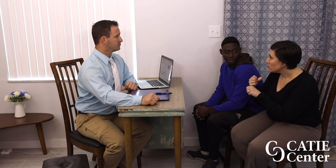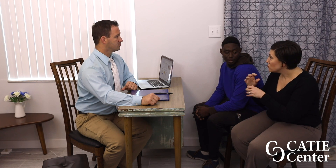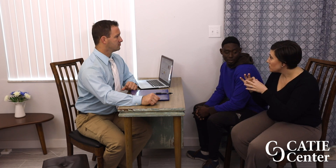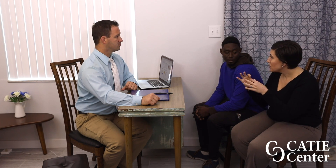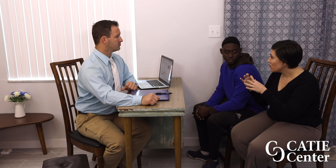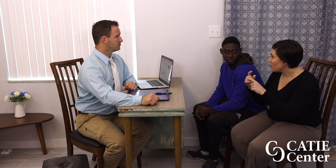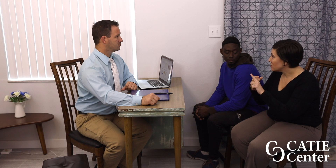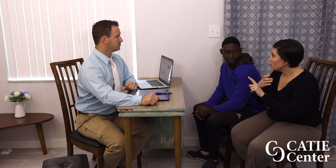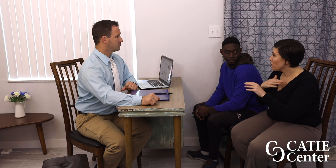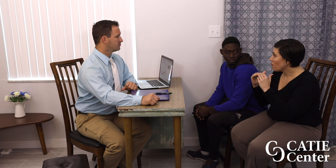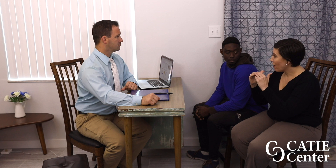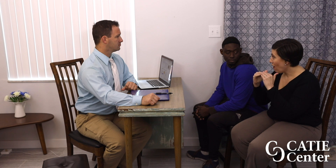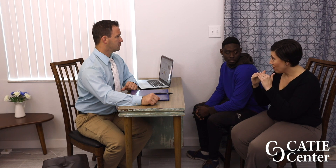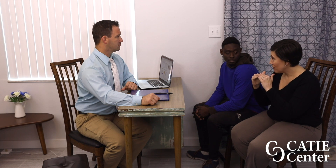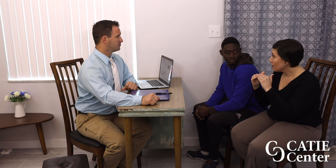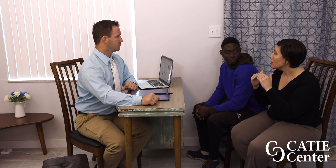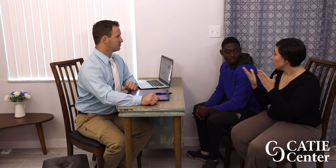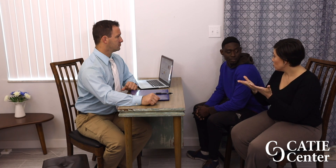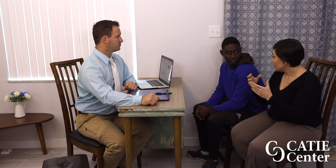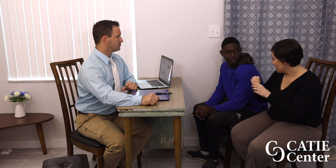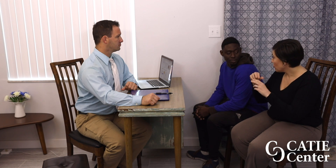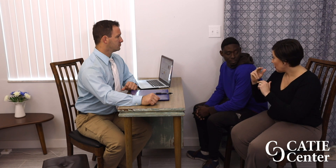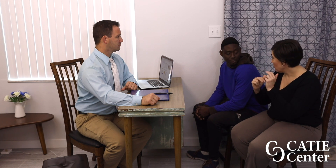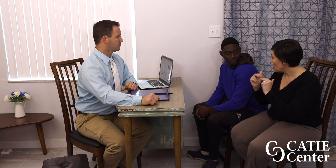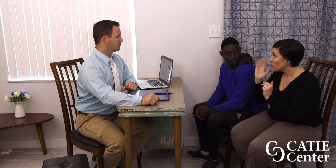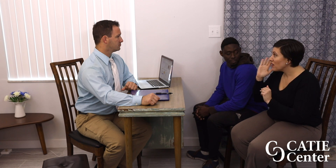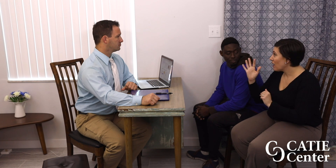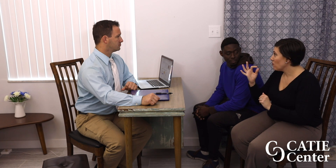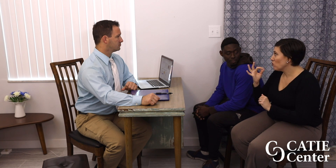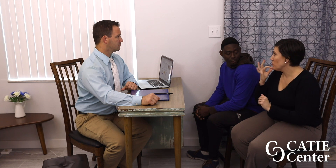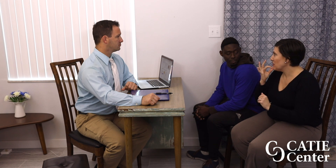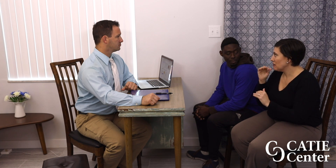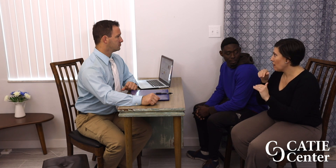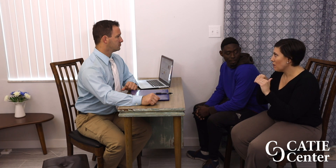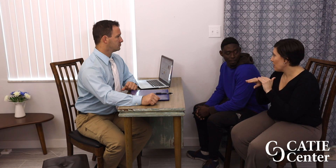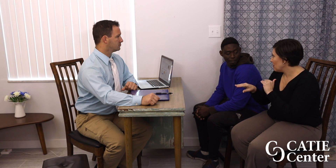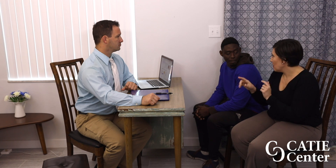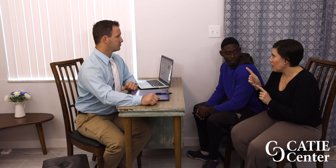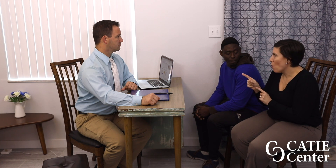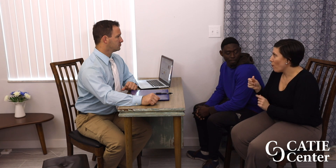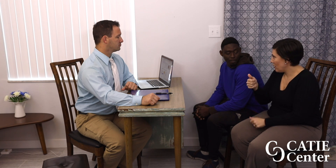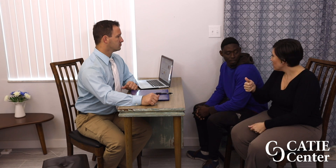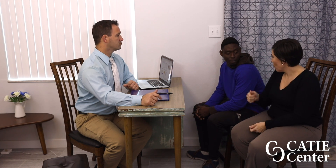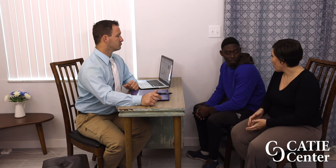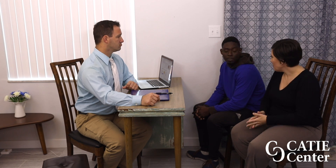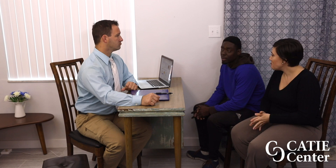I just received a message from my colleague she's here in the building and will be coming in any moment, okay?